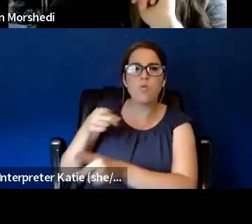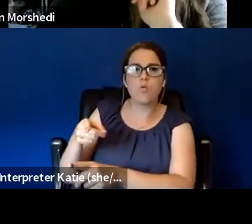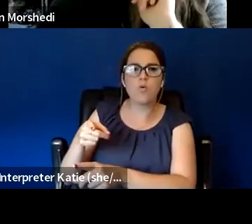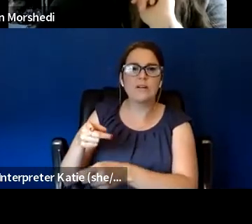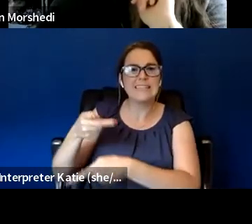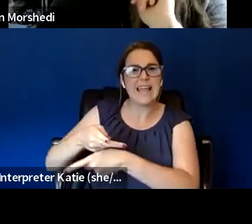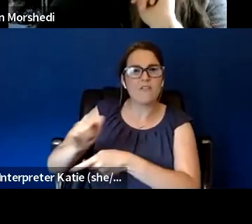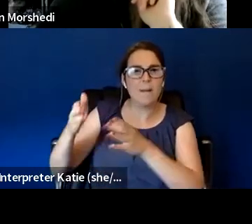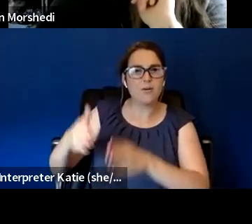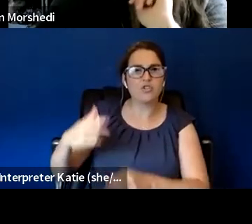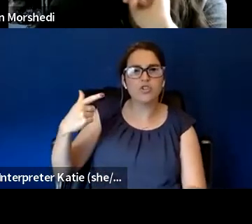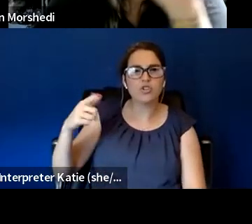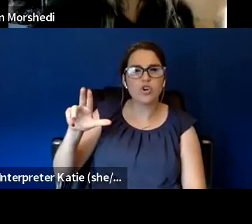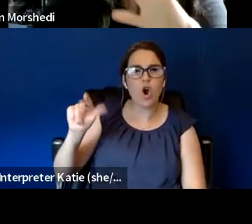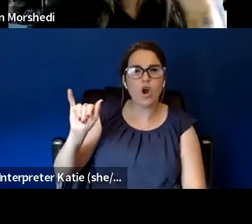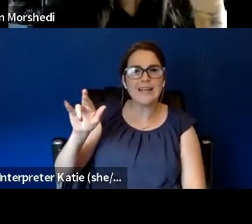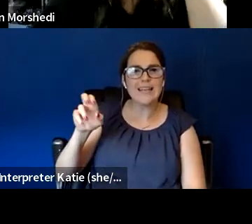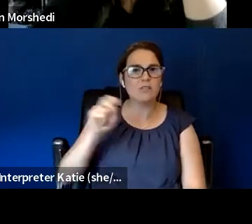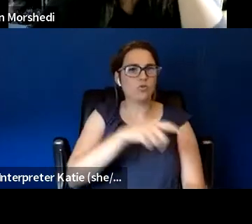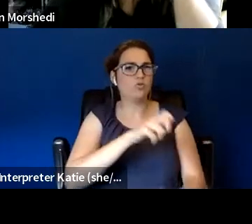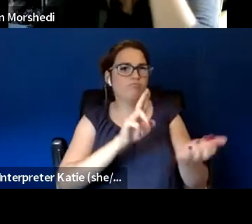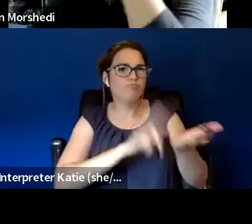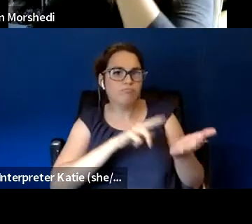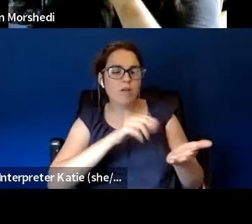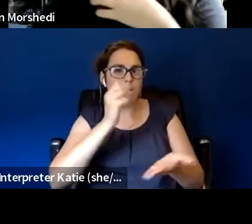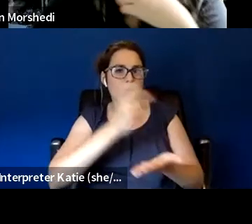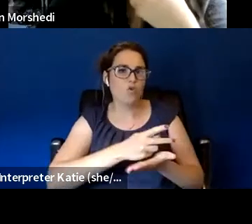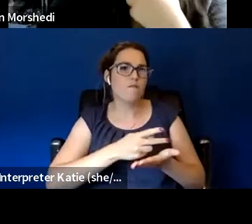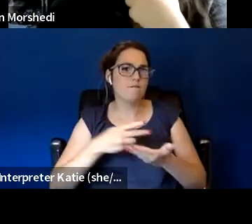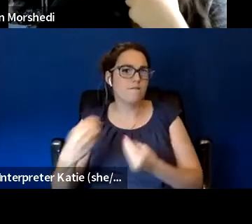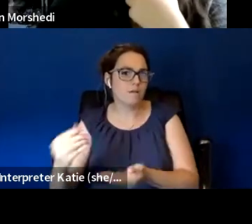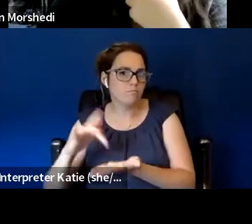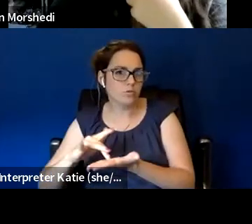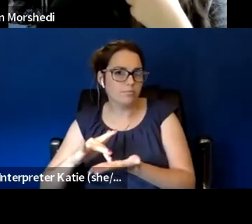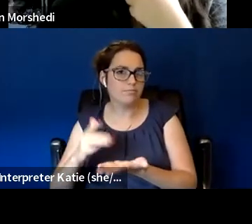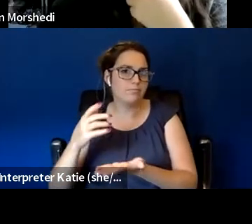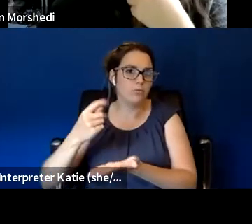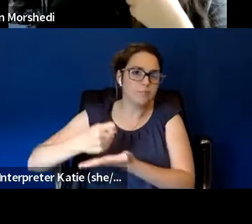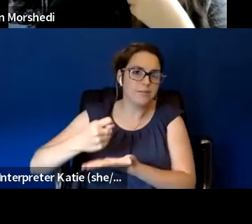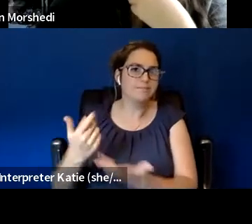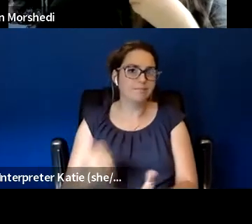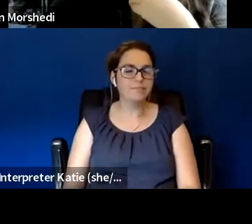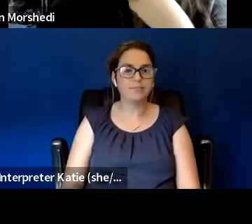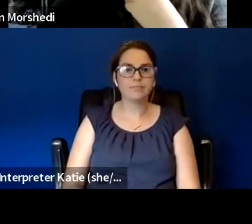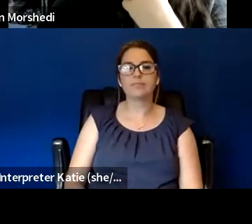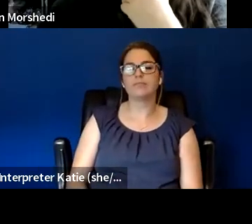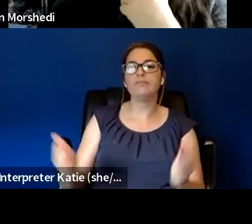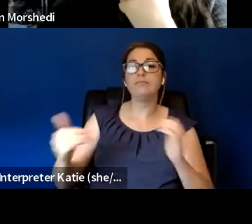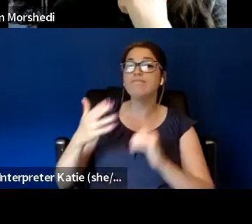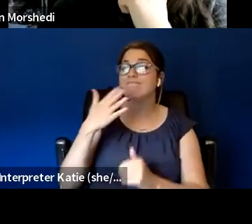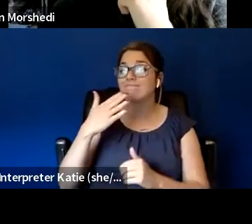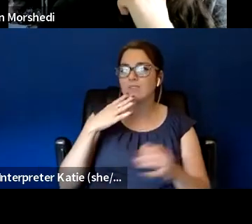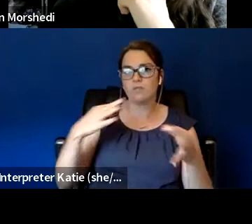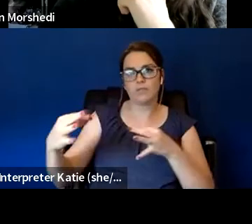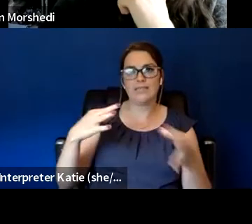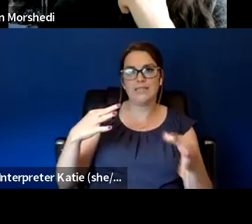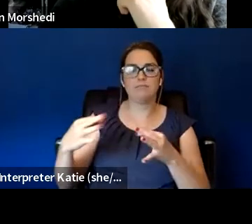And all of you for, again, kind of giving that context that we can use for answering additional questions. I do wanna, I'm gonna hand it over to Alicia in a sec to ask the question,